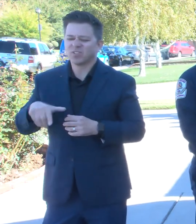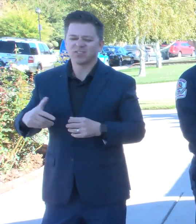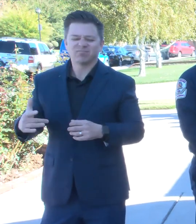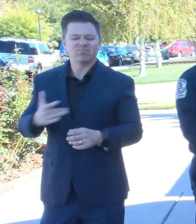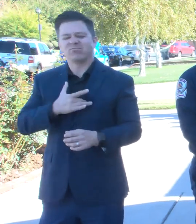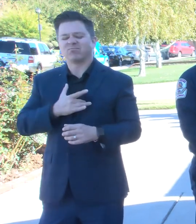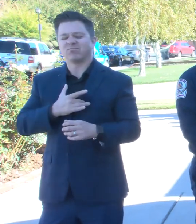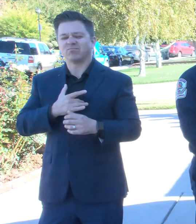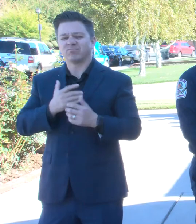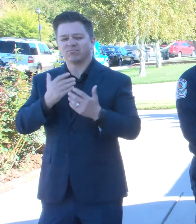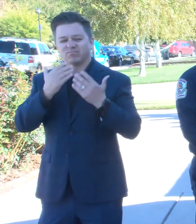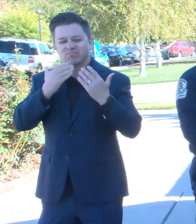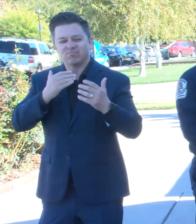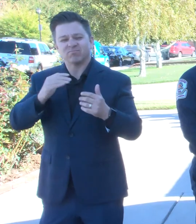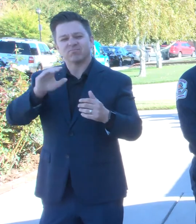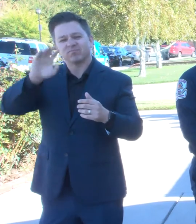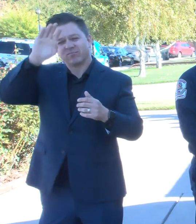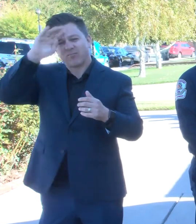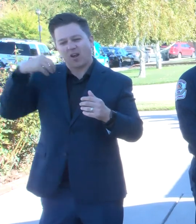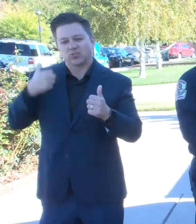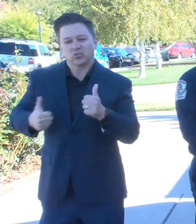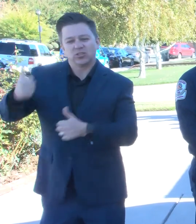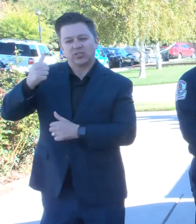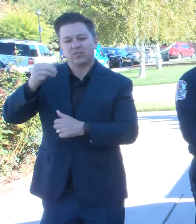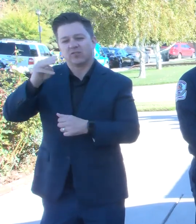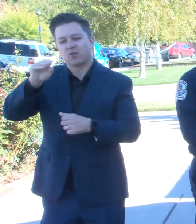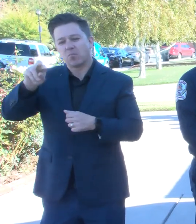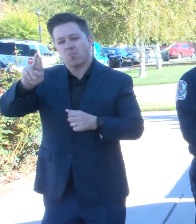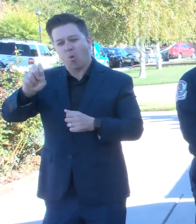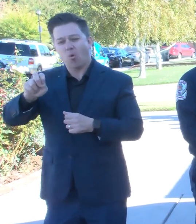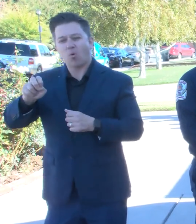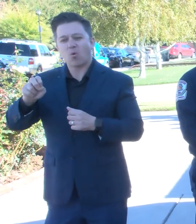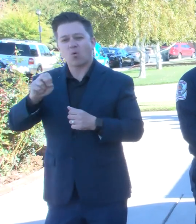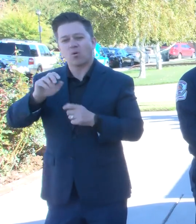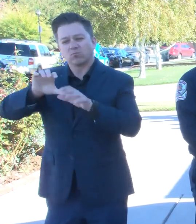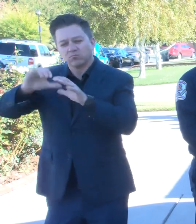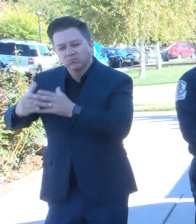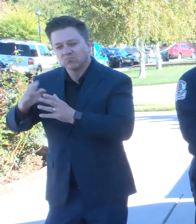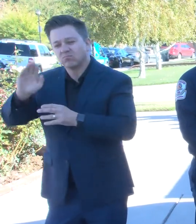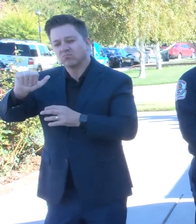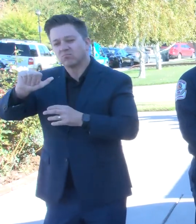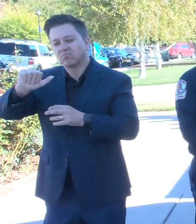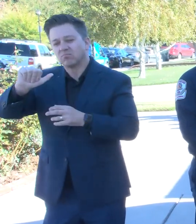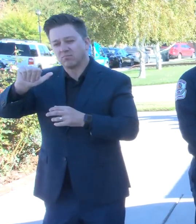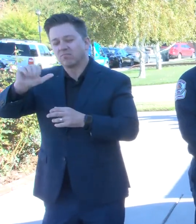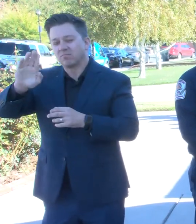to fire chief moore michael moore and the crew of battalion chief